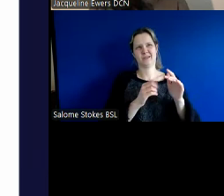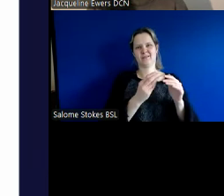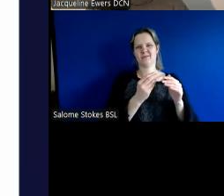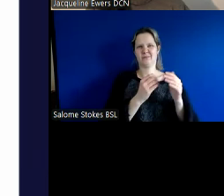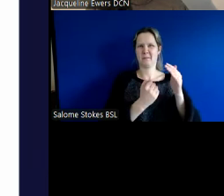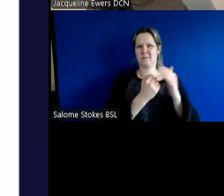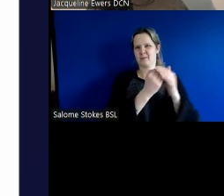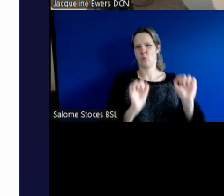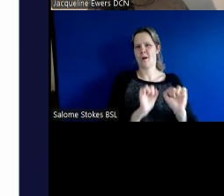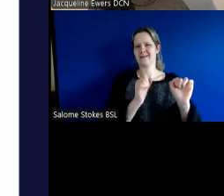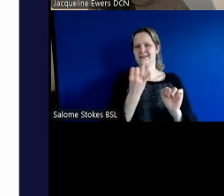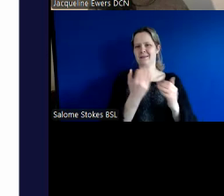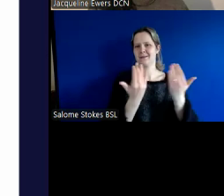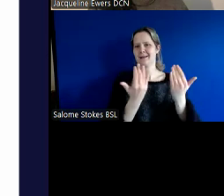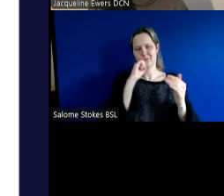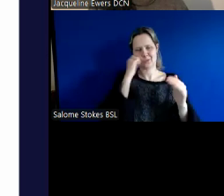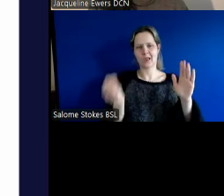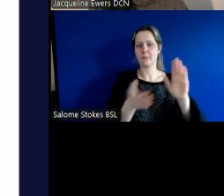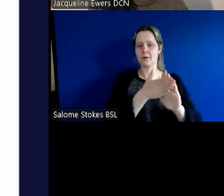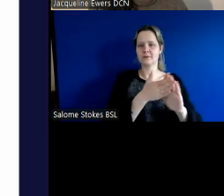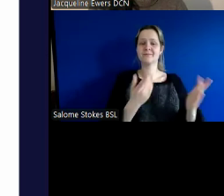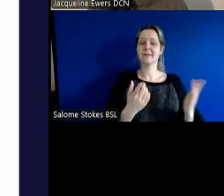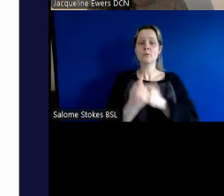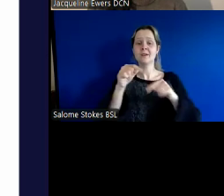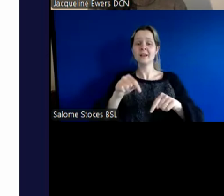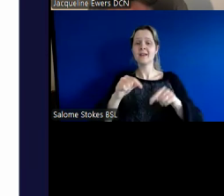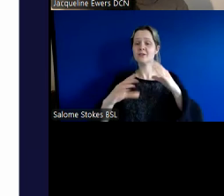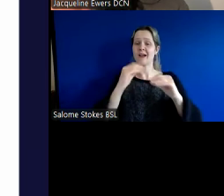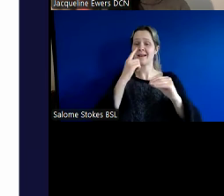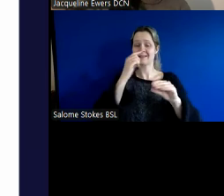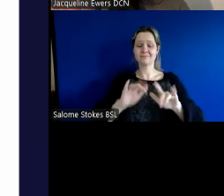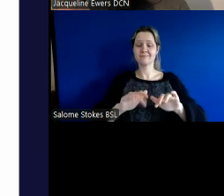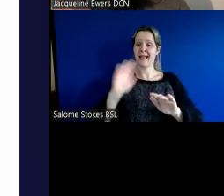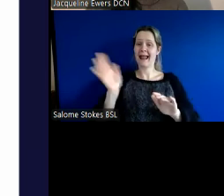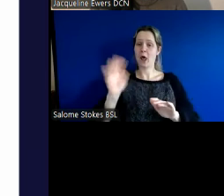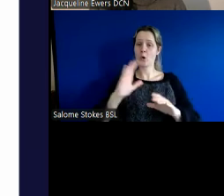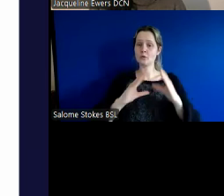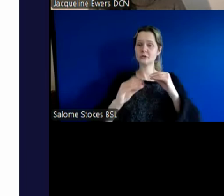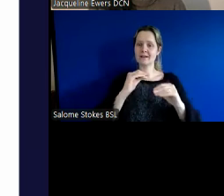Please do take this opportunity to say hello in the chat to everyone. Please select everyone from the dropdown